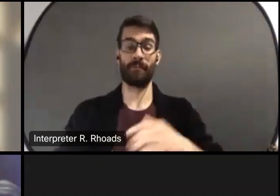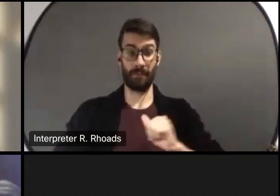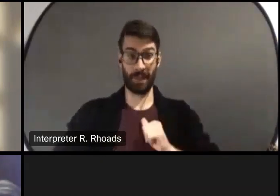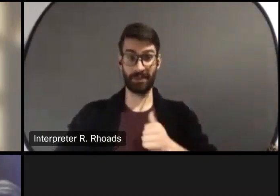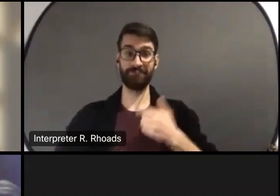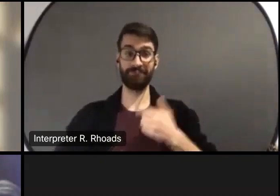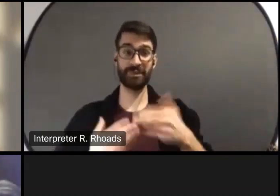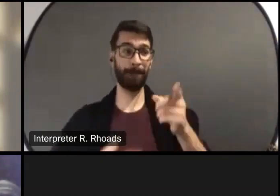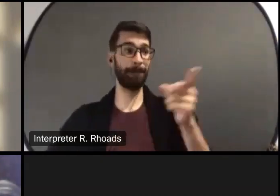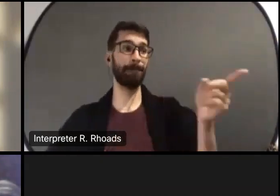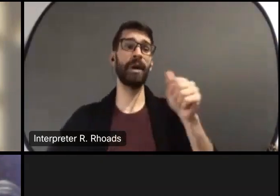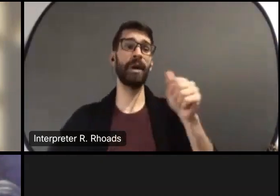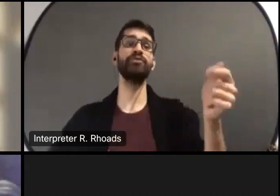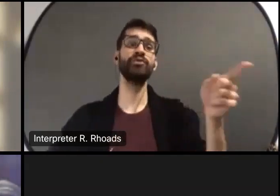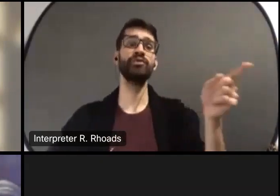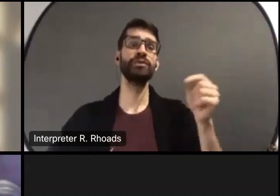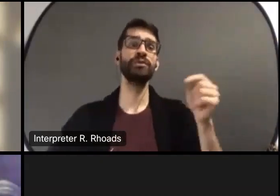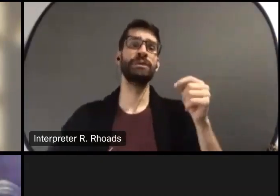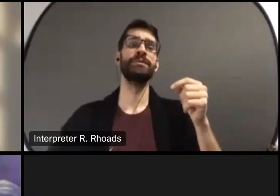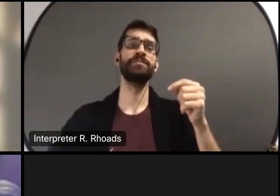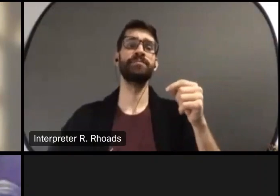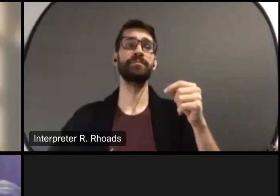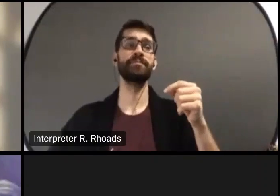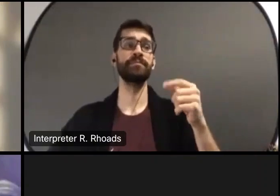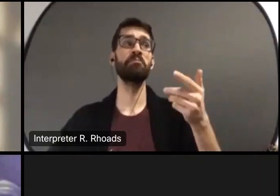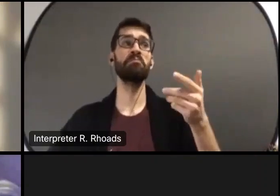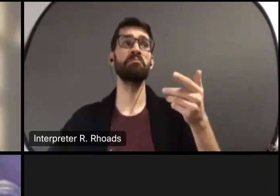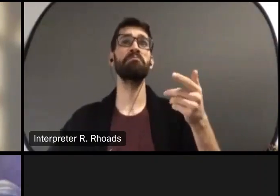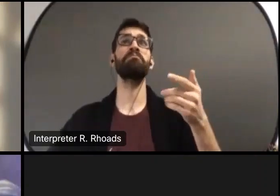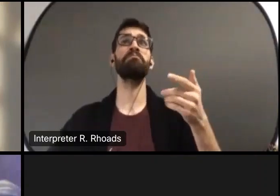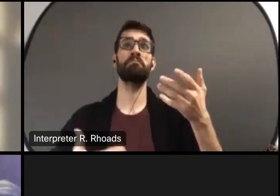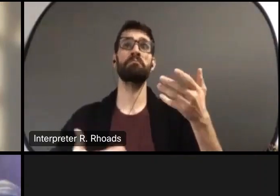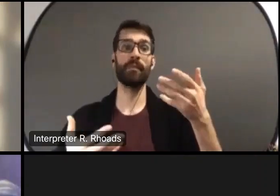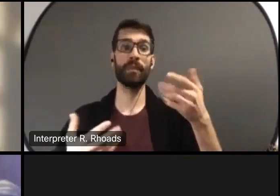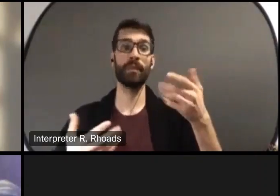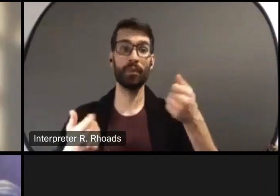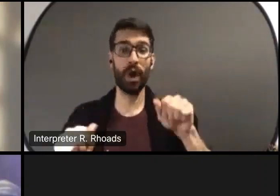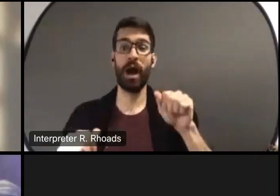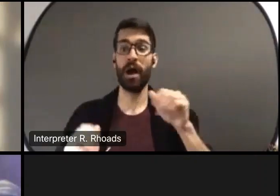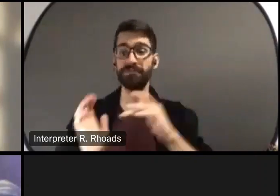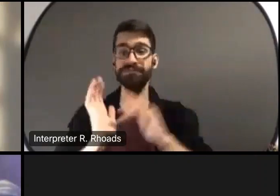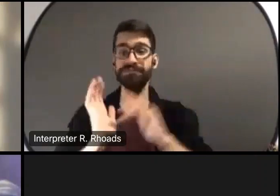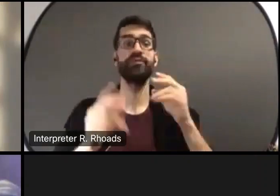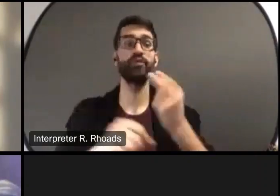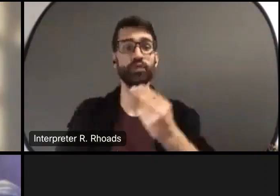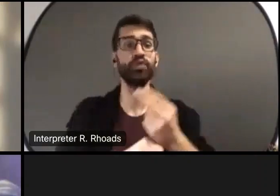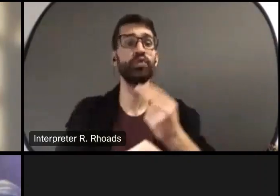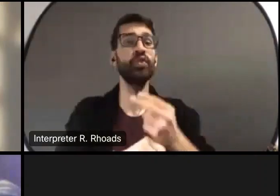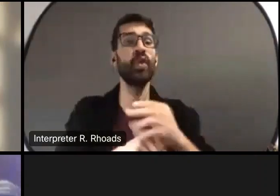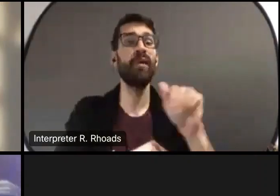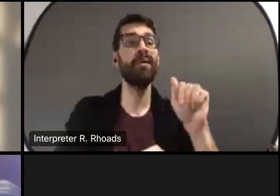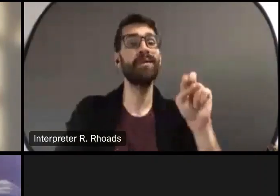have availed ourselves of the opportunity to use the facilities of the ANC office for, you know,